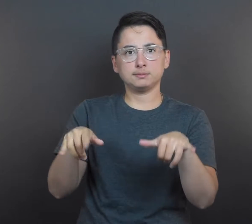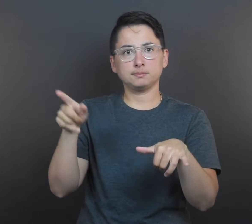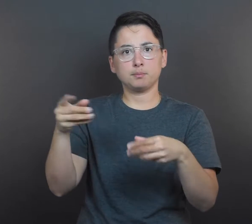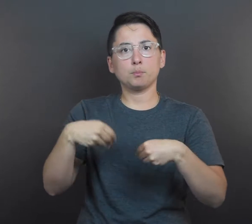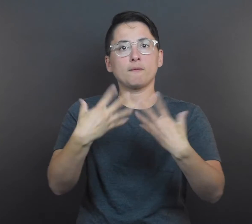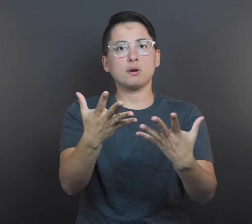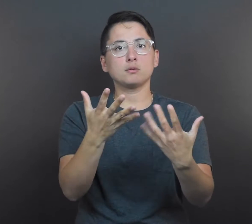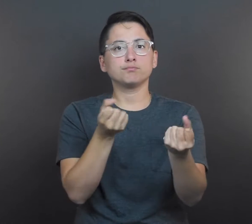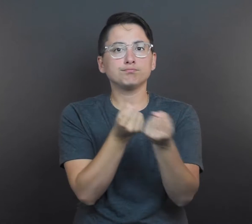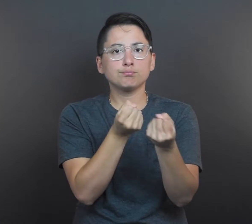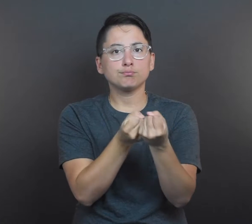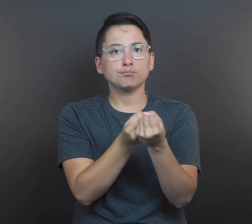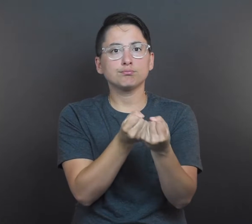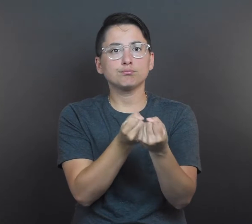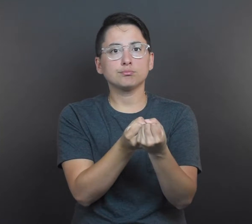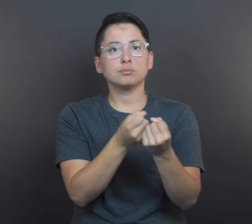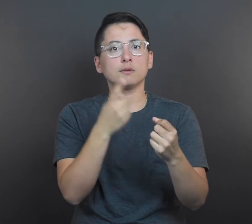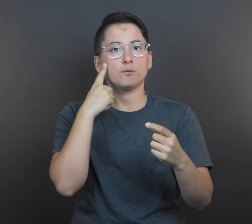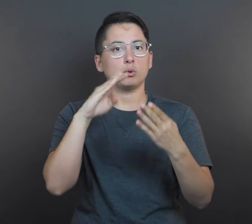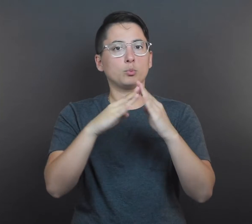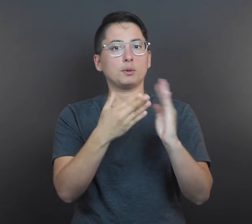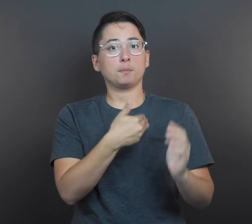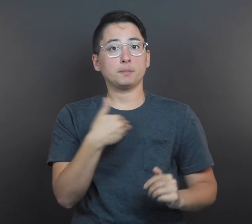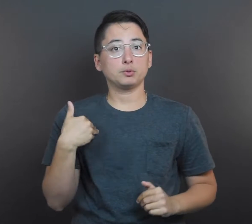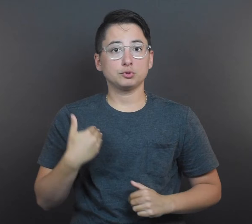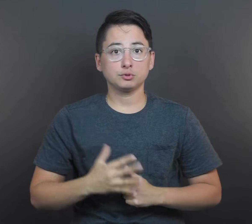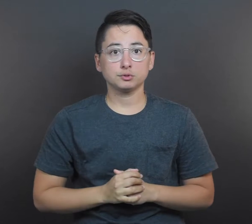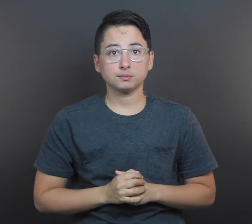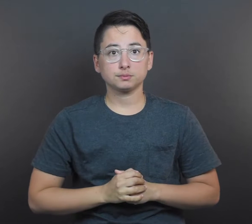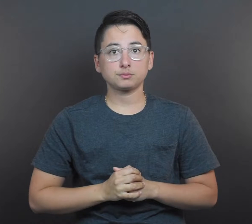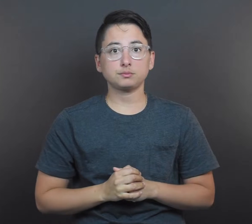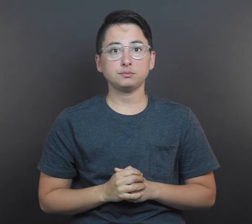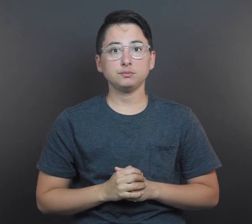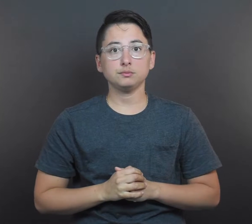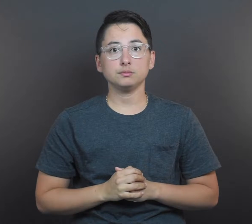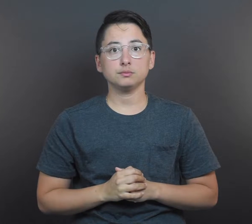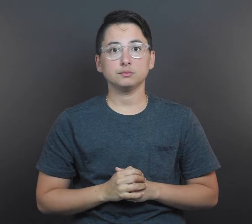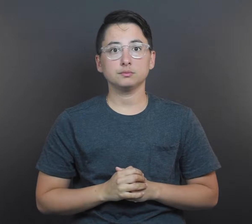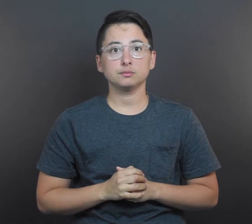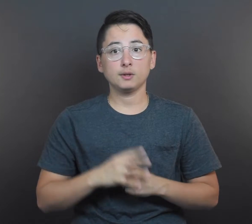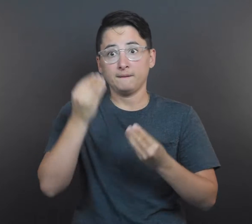Information was also communicated through in-person and virtual health clinics,